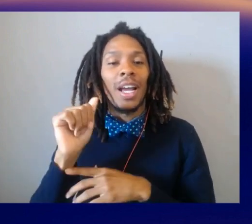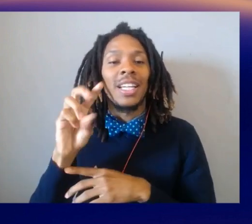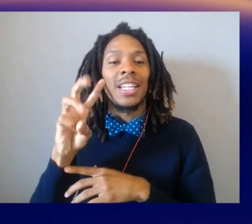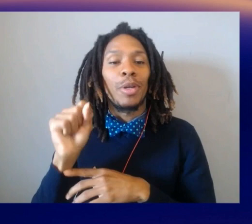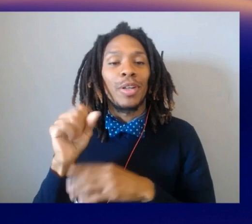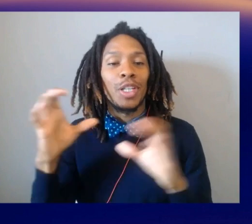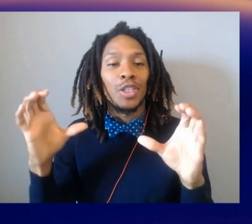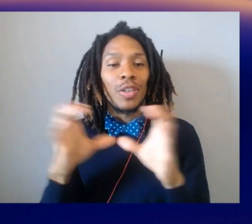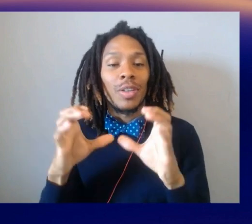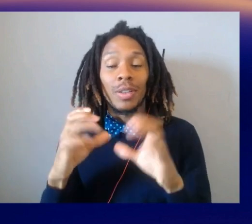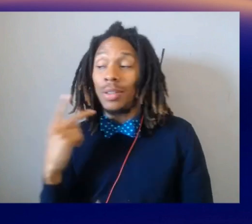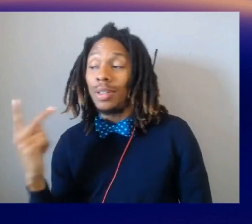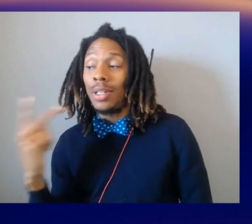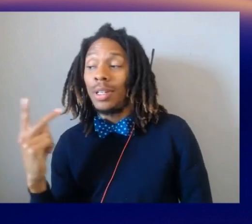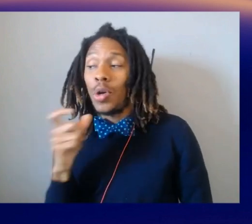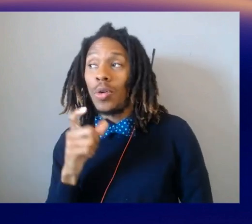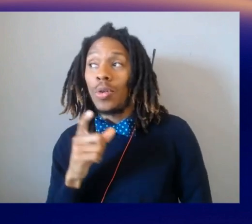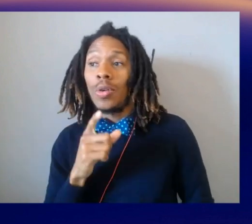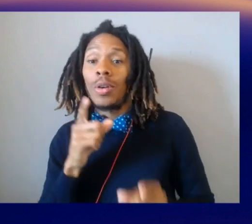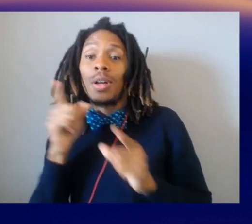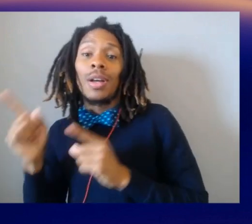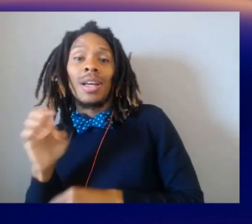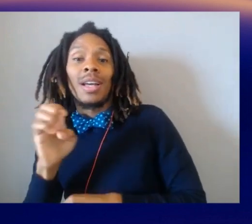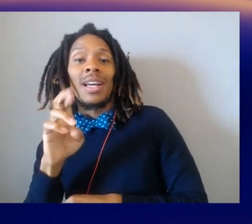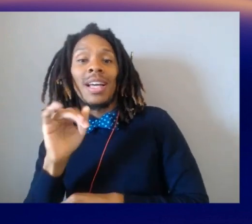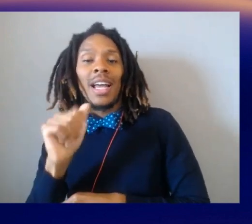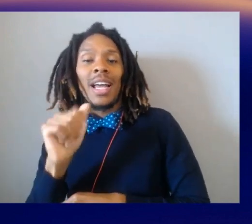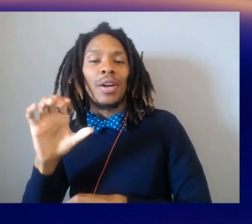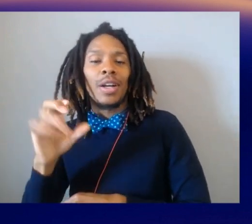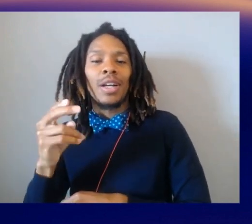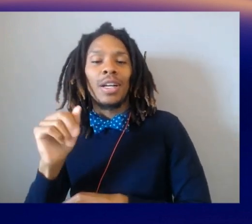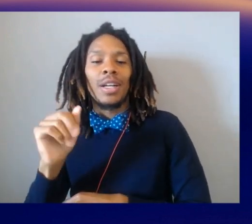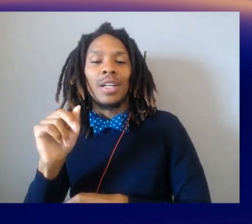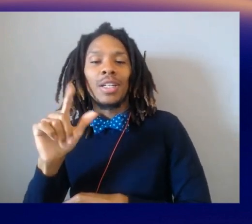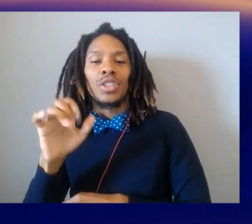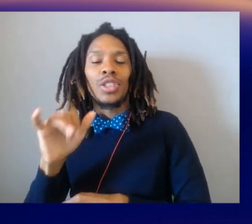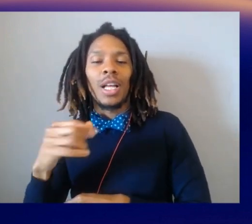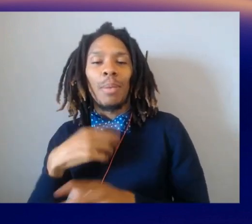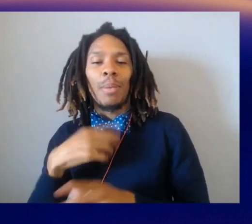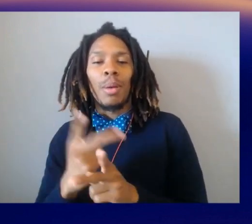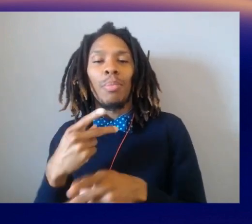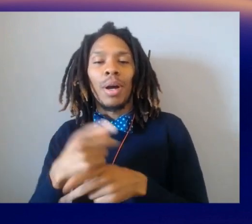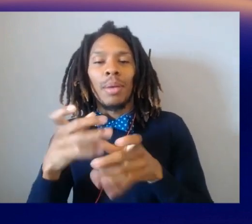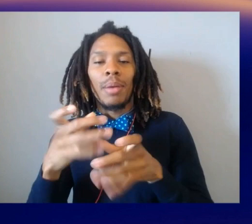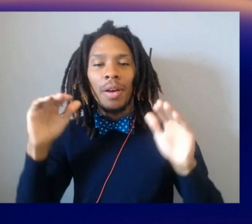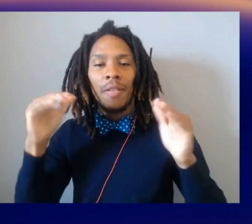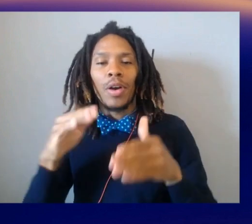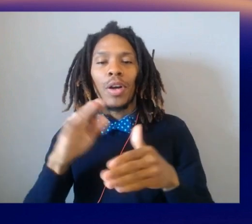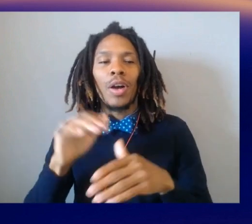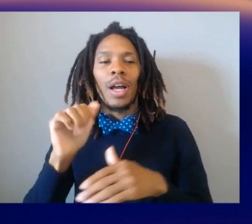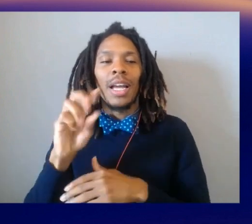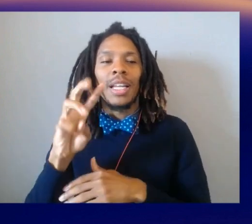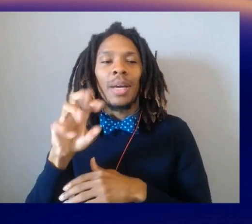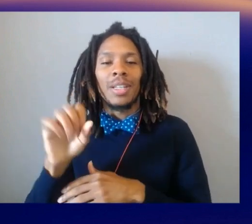with Chad and I, we have. I'm Mary cat trolley. I'm a product manager at has Corp focused on the AWS ecosystem on Terraform.